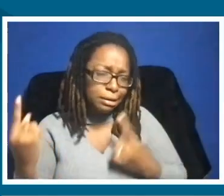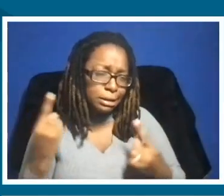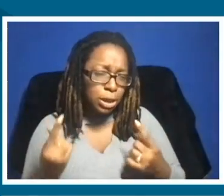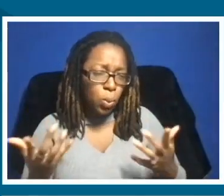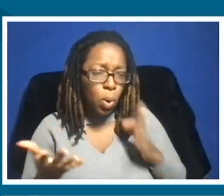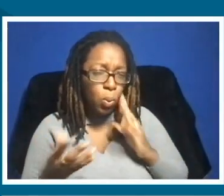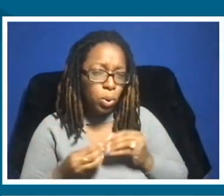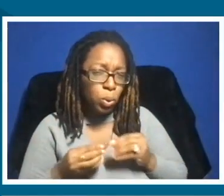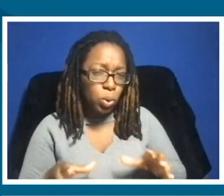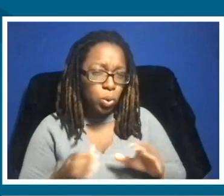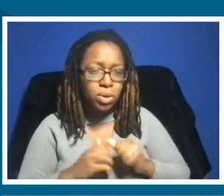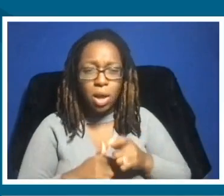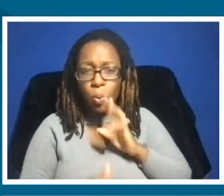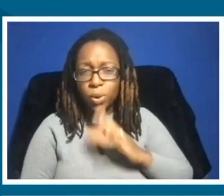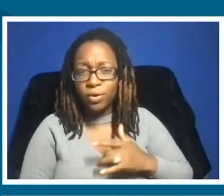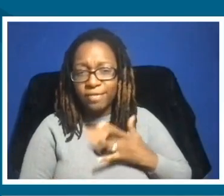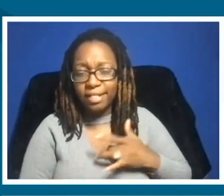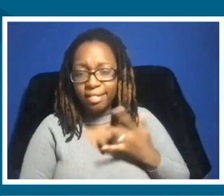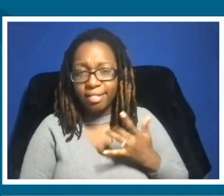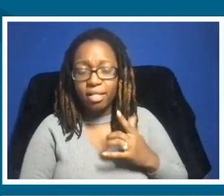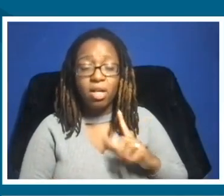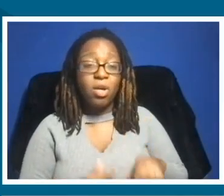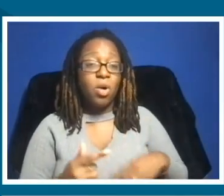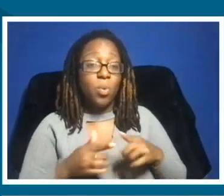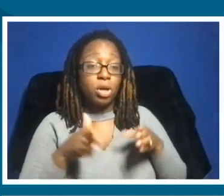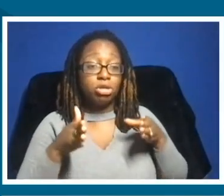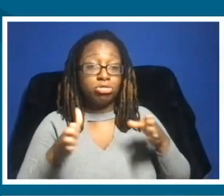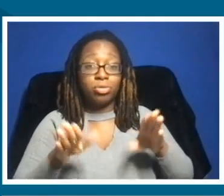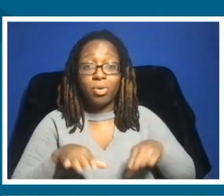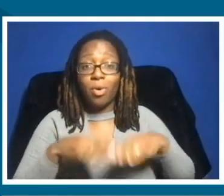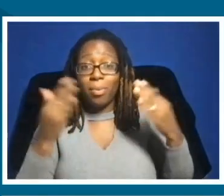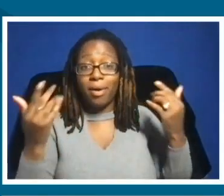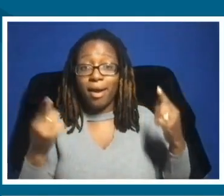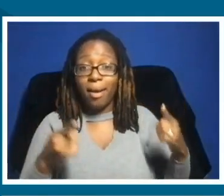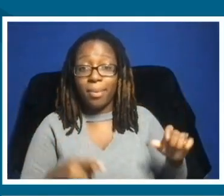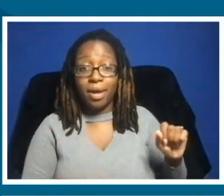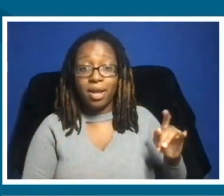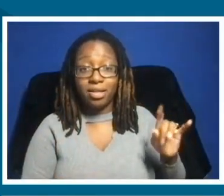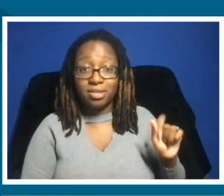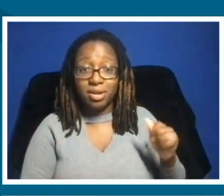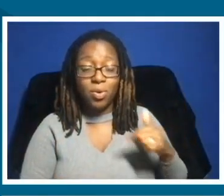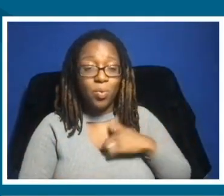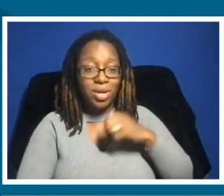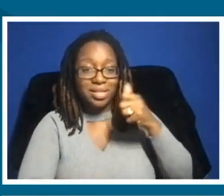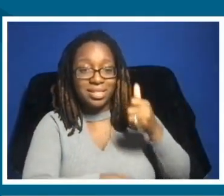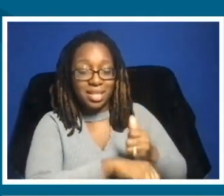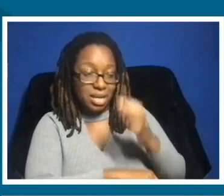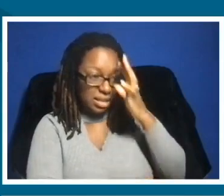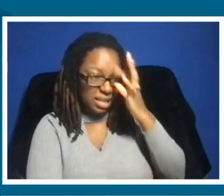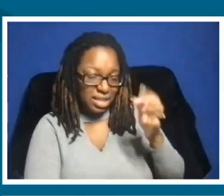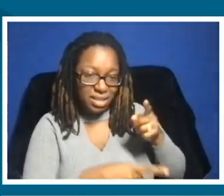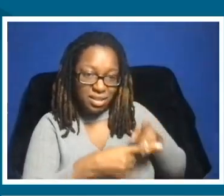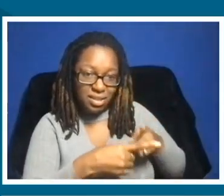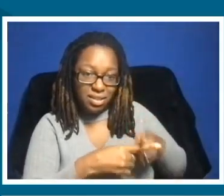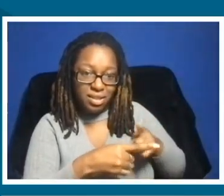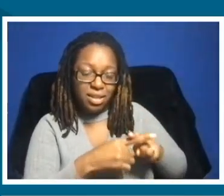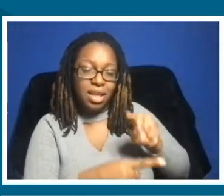you feel at the open streets festival in anacostia we set up shop right at the